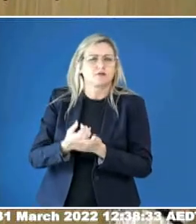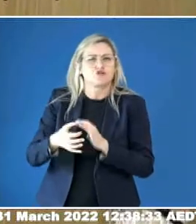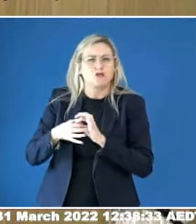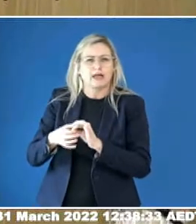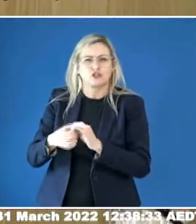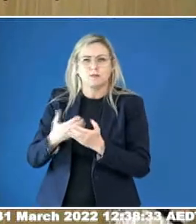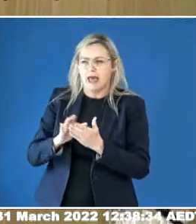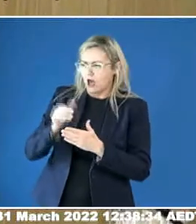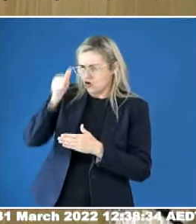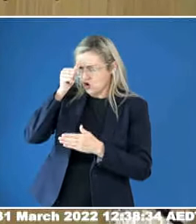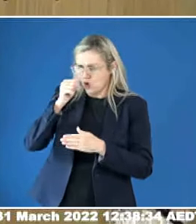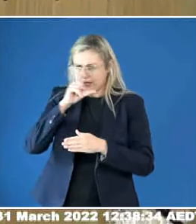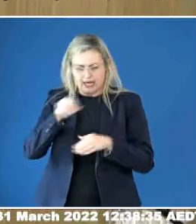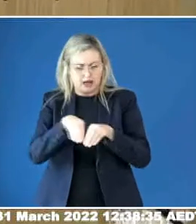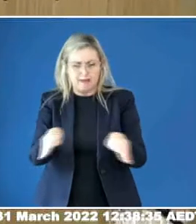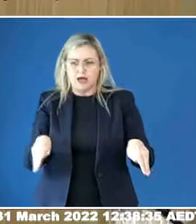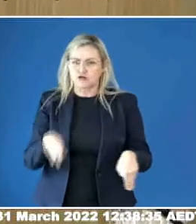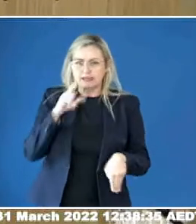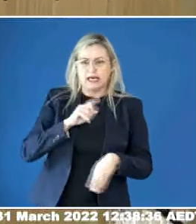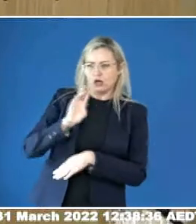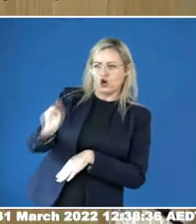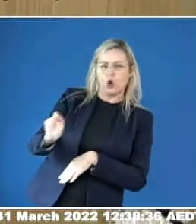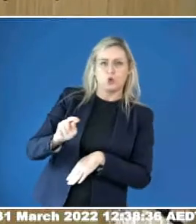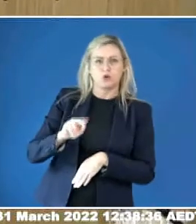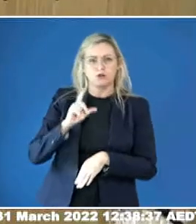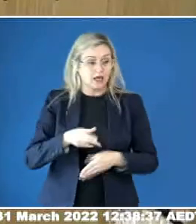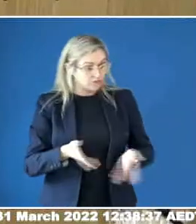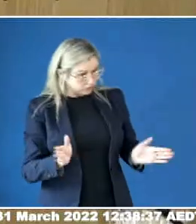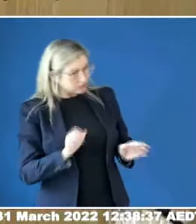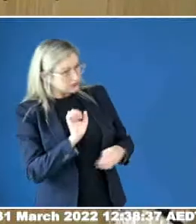boundaries, etcetera. And -- MS BENNETT: And you say that does occur?